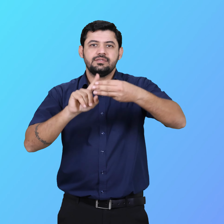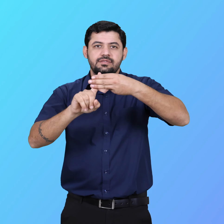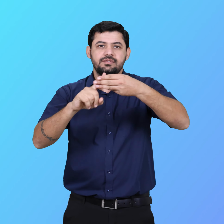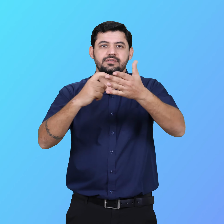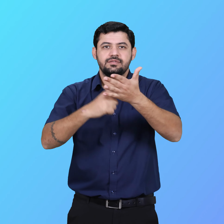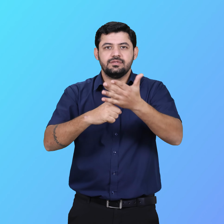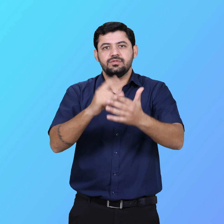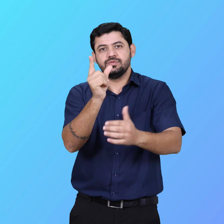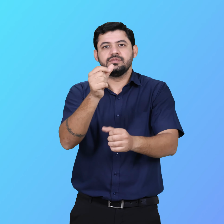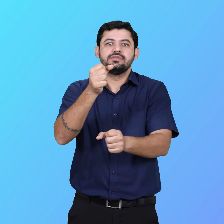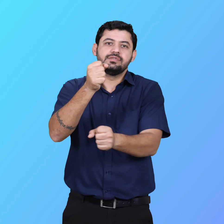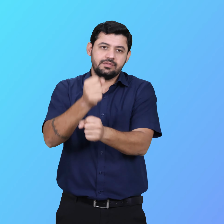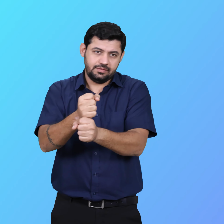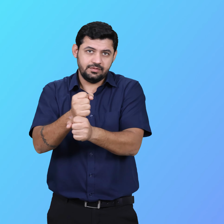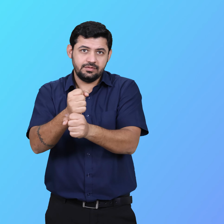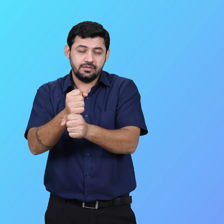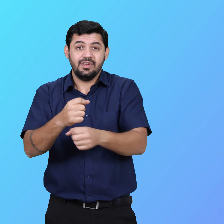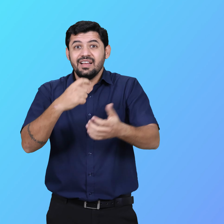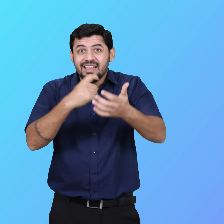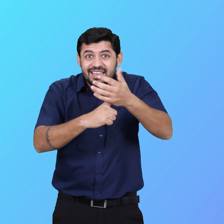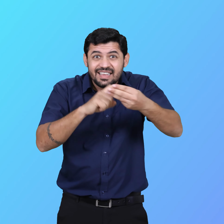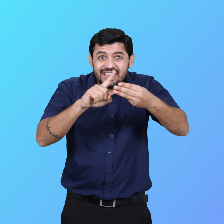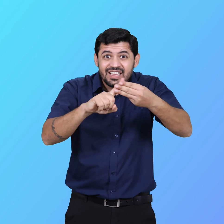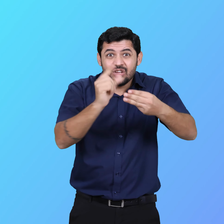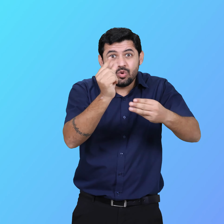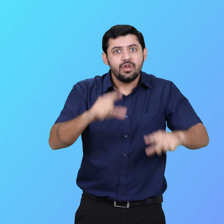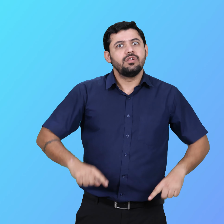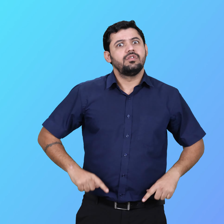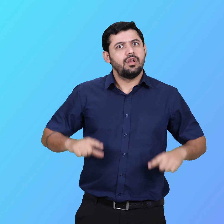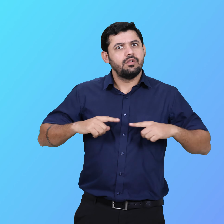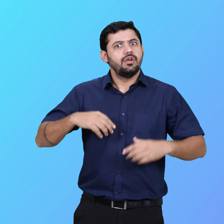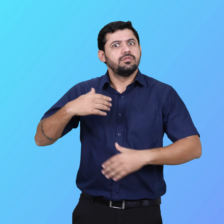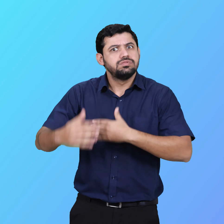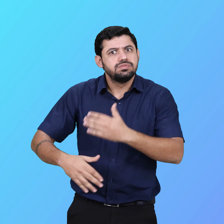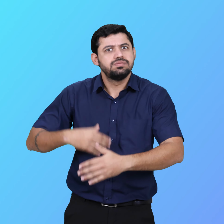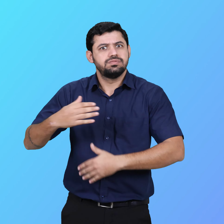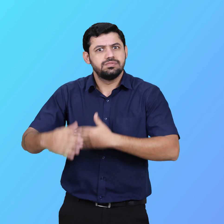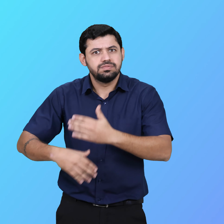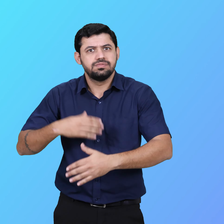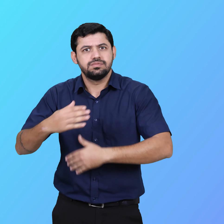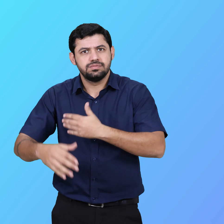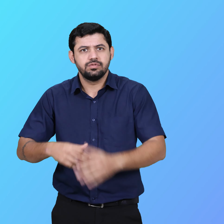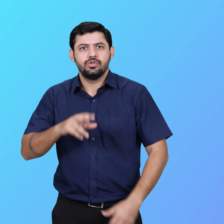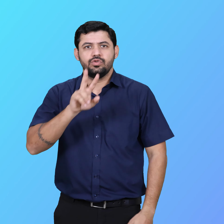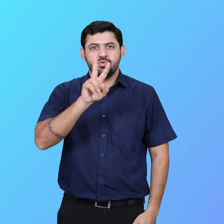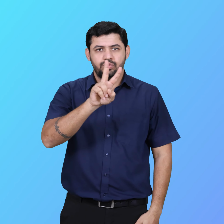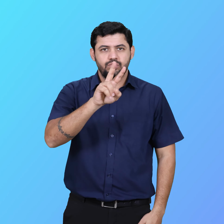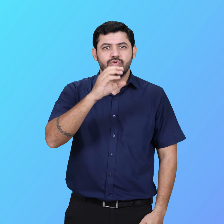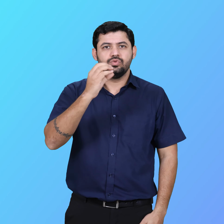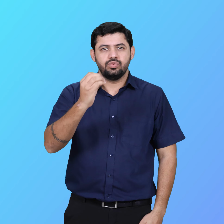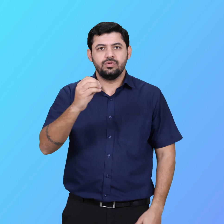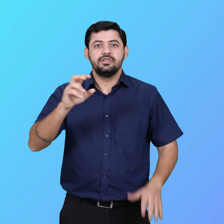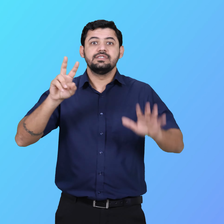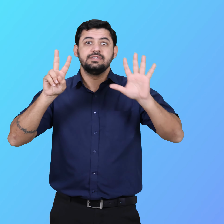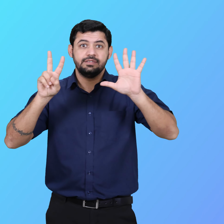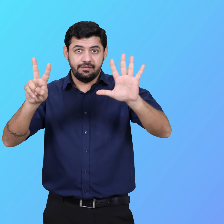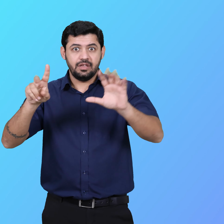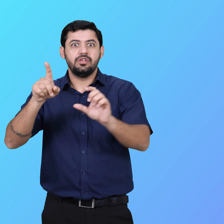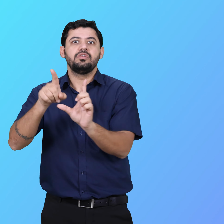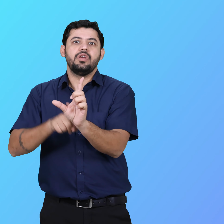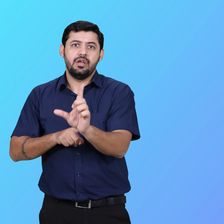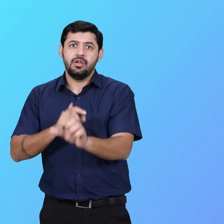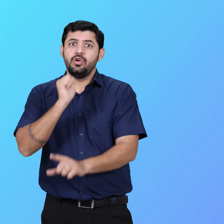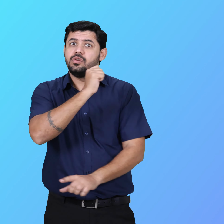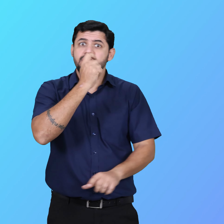After that, Reu lived 207 years. During that time, he had other sons and daughters.